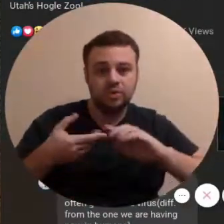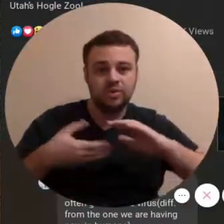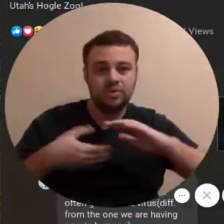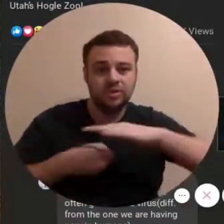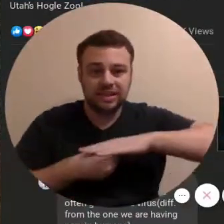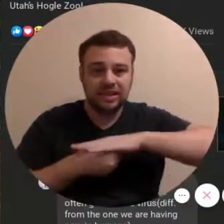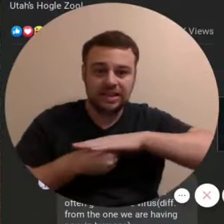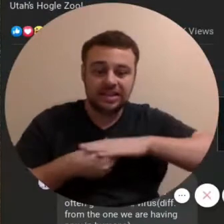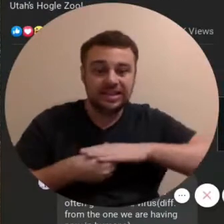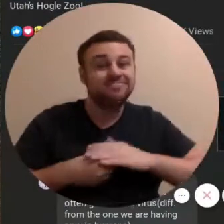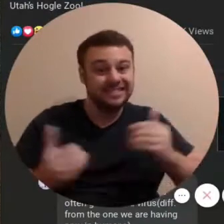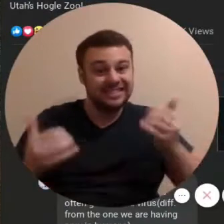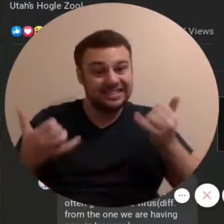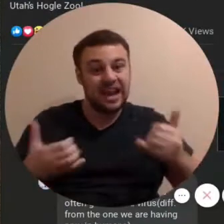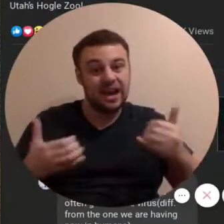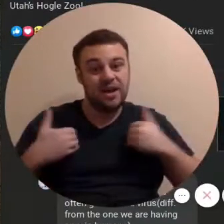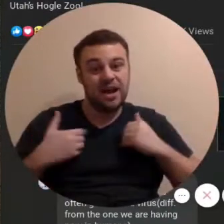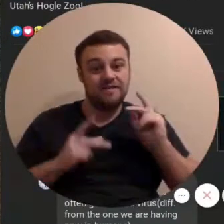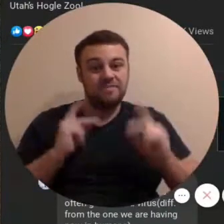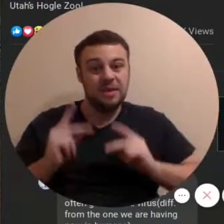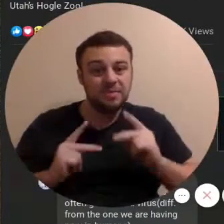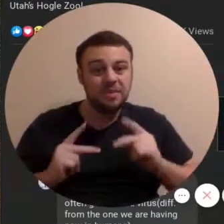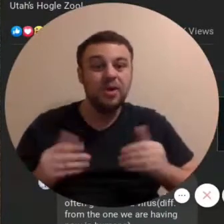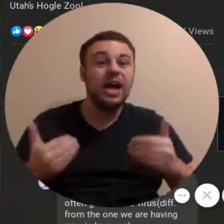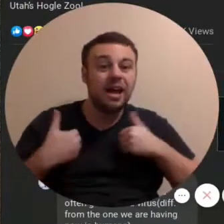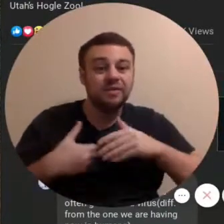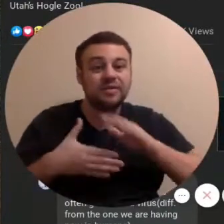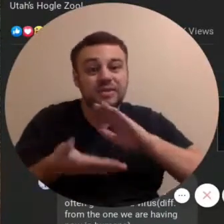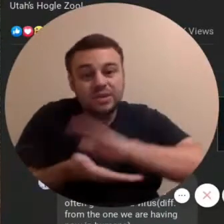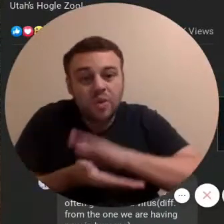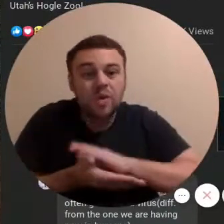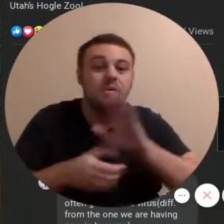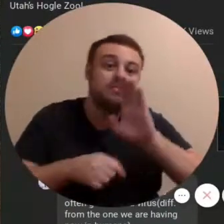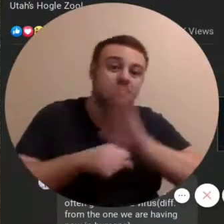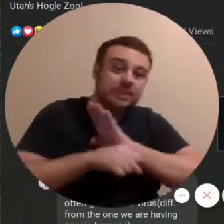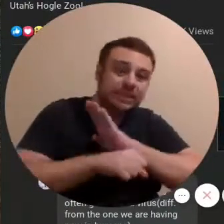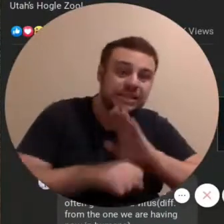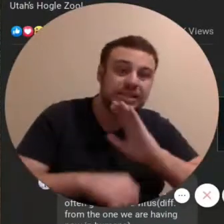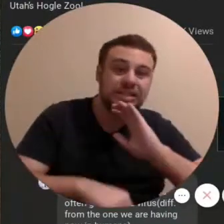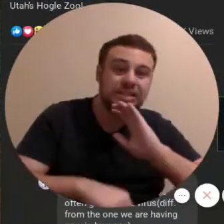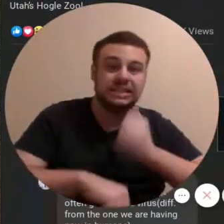where our schools, and our homes, and the businesses are. So who eats the deer?